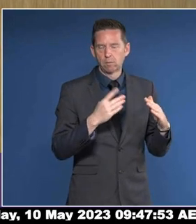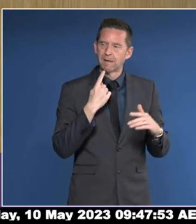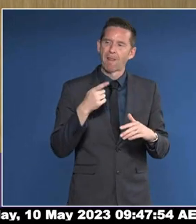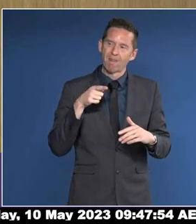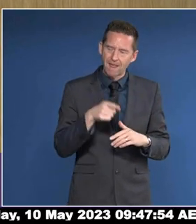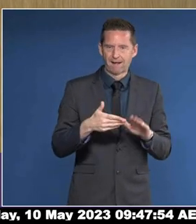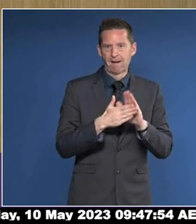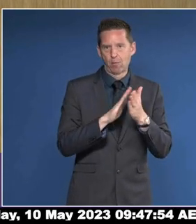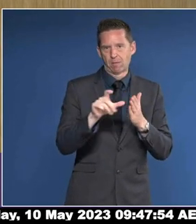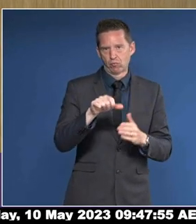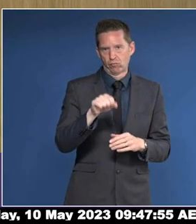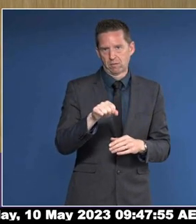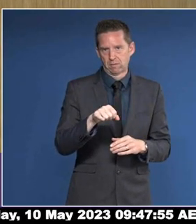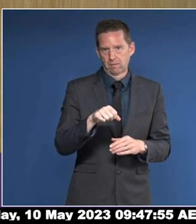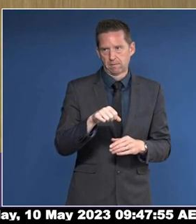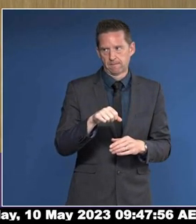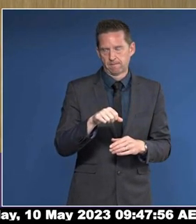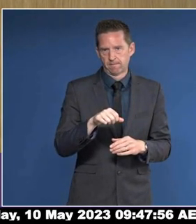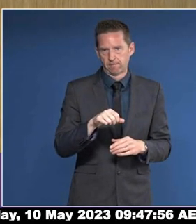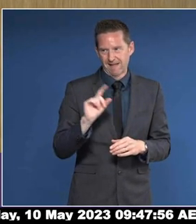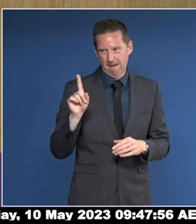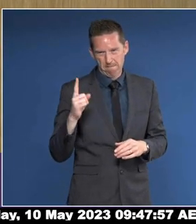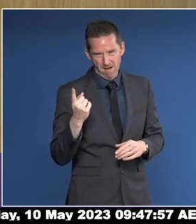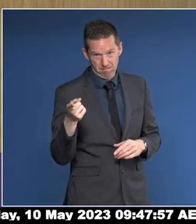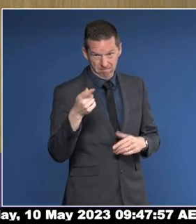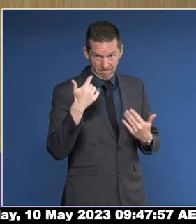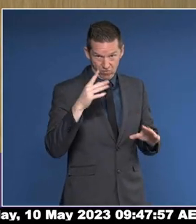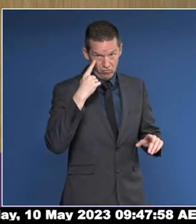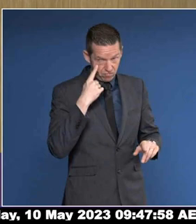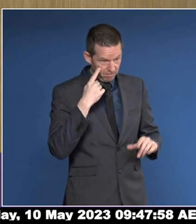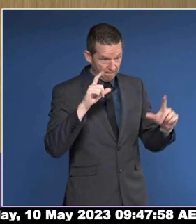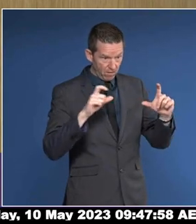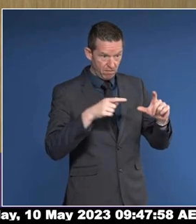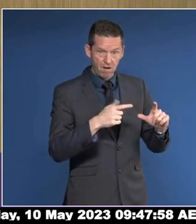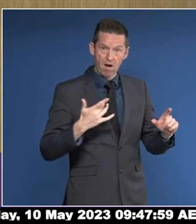But in terms of living conditions, you'd agree that was not adequate. DR CRAWFORD: That was not adequate.